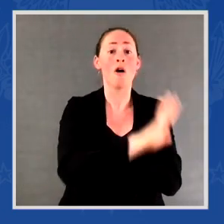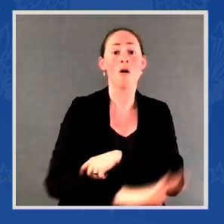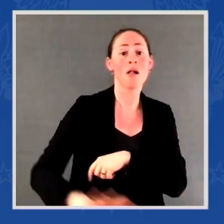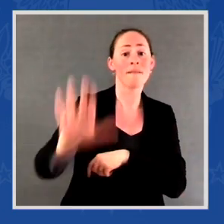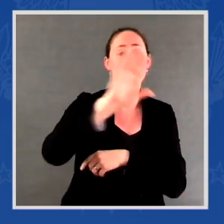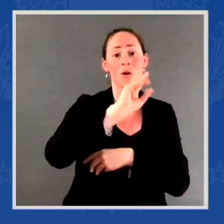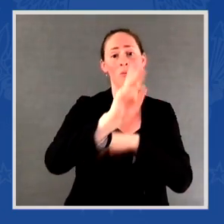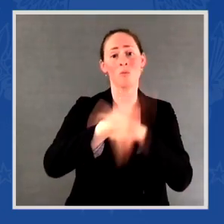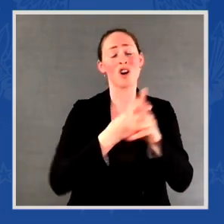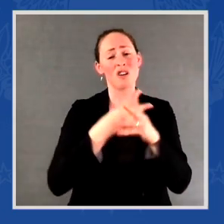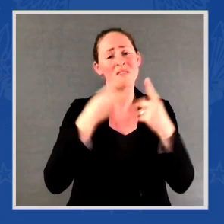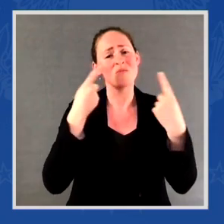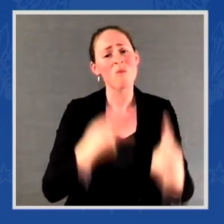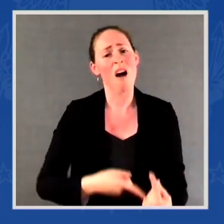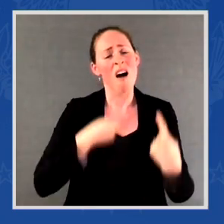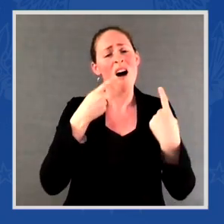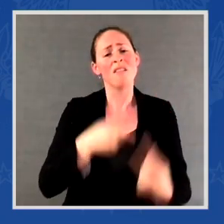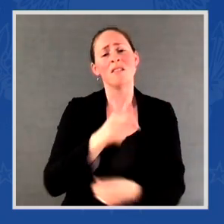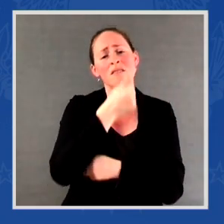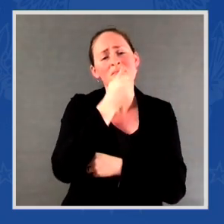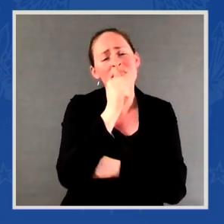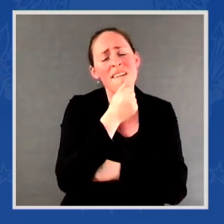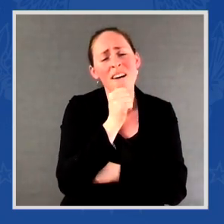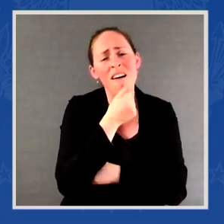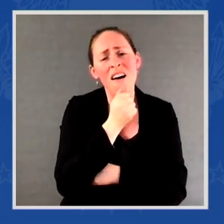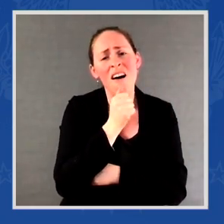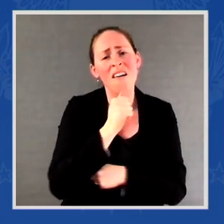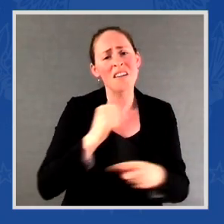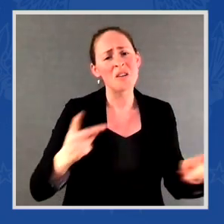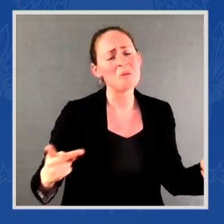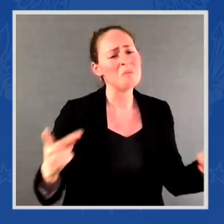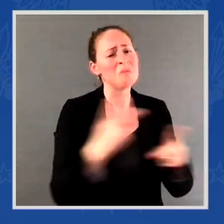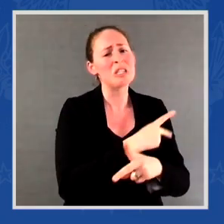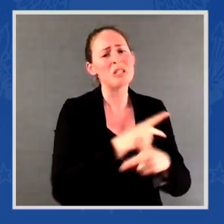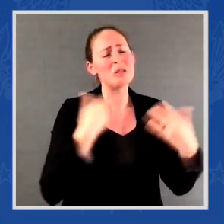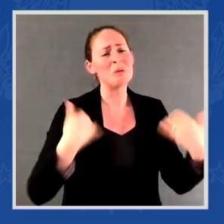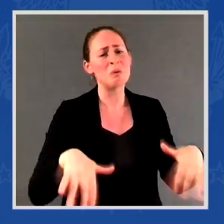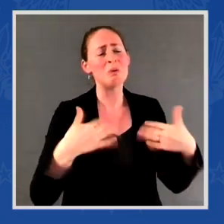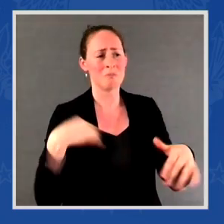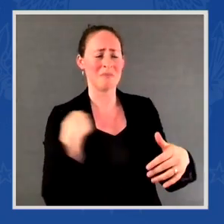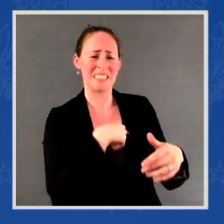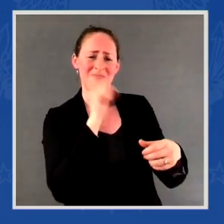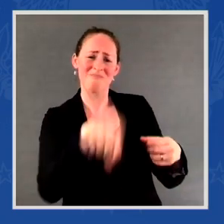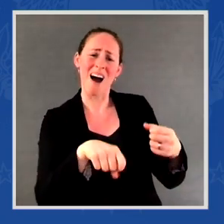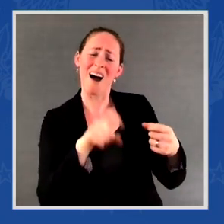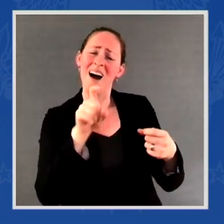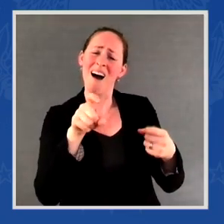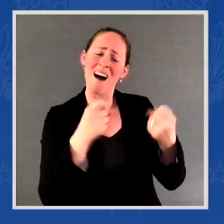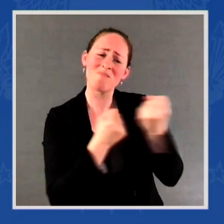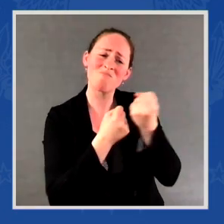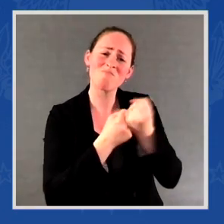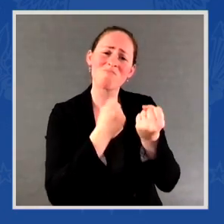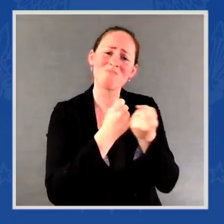We have to look out for one another. We really do. And what you're doing here -- going back to the United States --